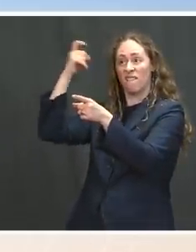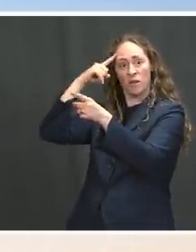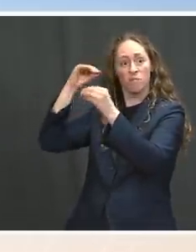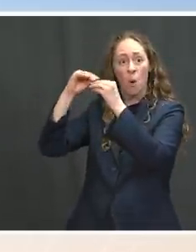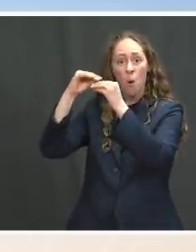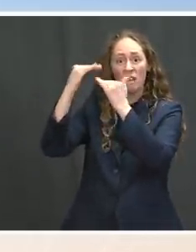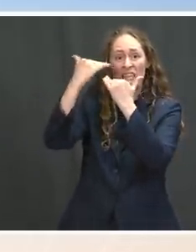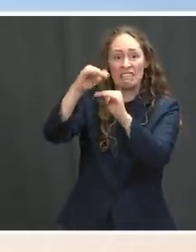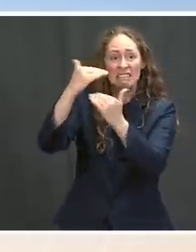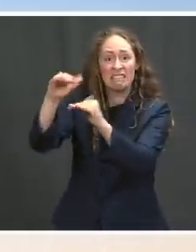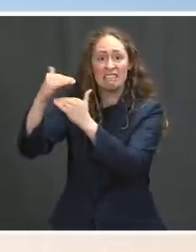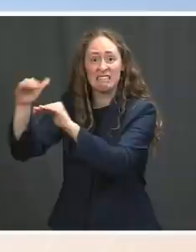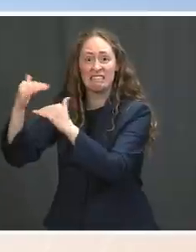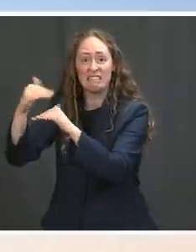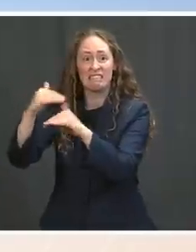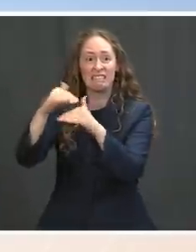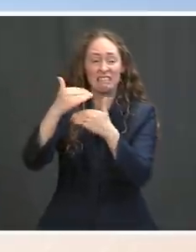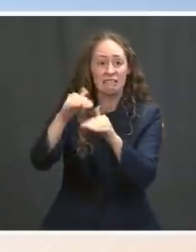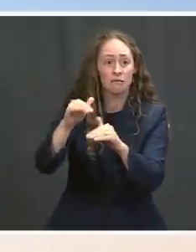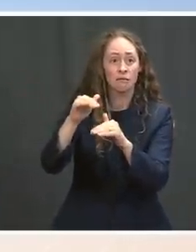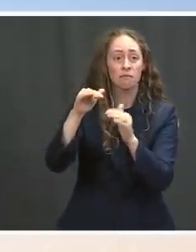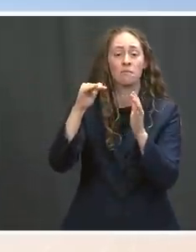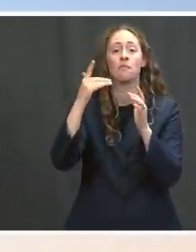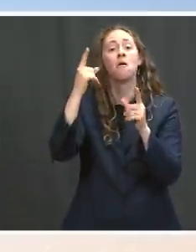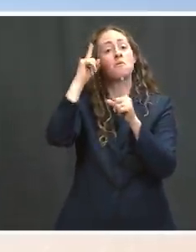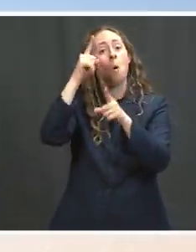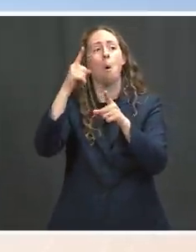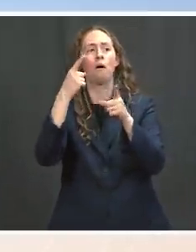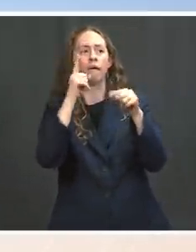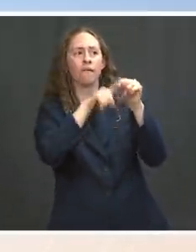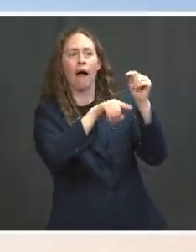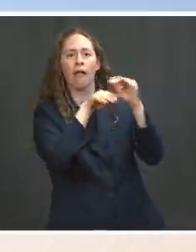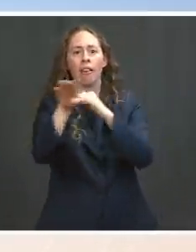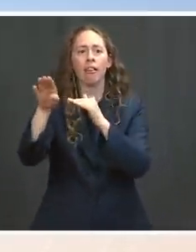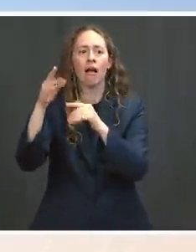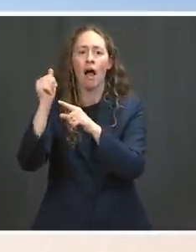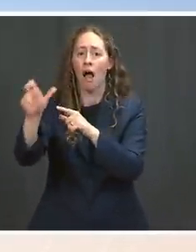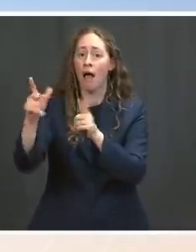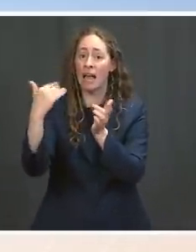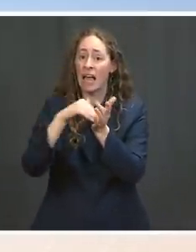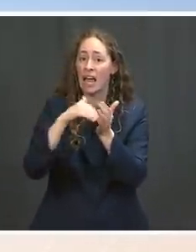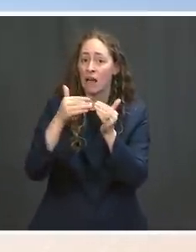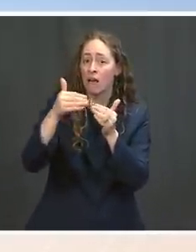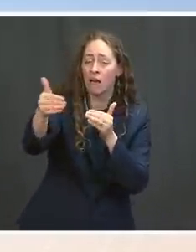seeing what has just happened over the last several days being a reminder of how important those steps are,